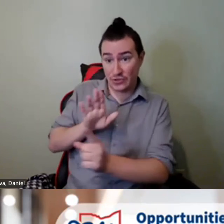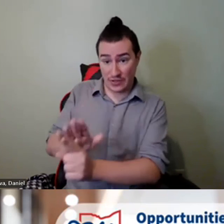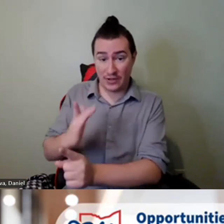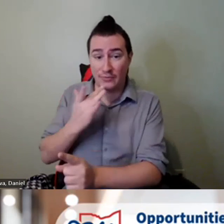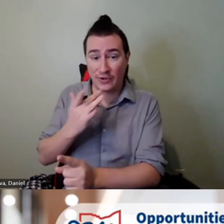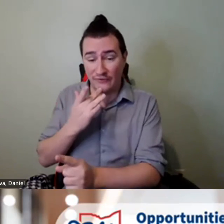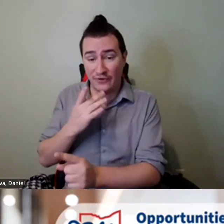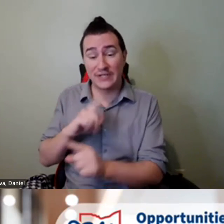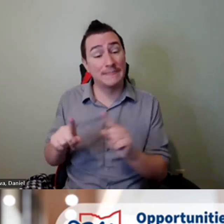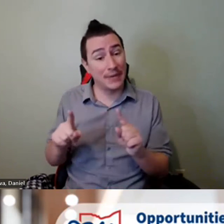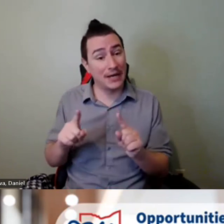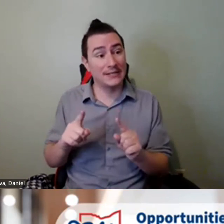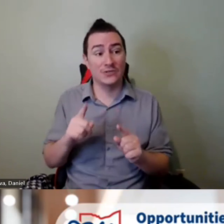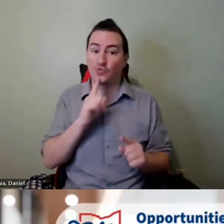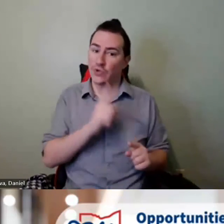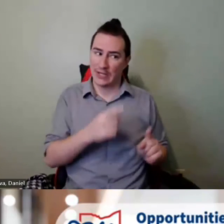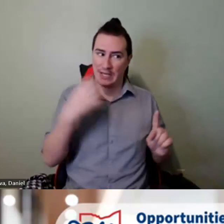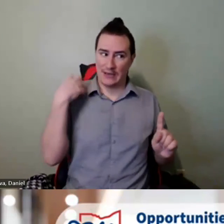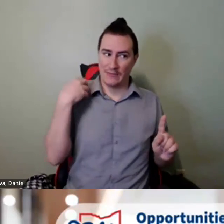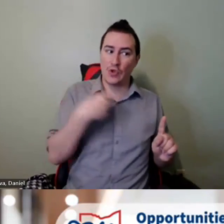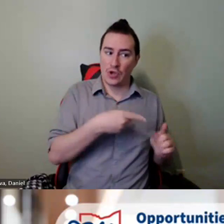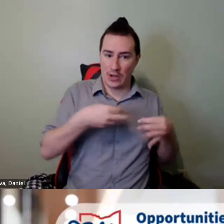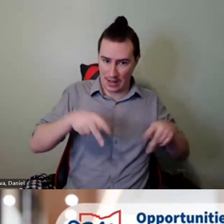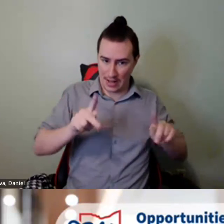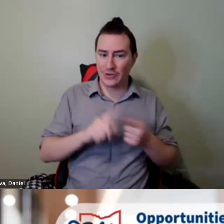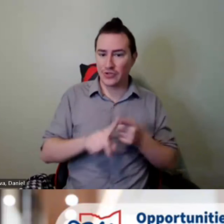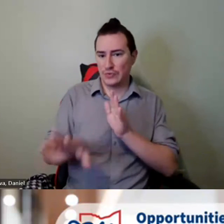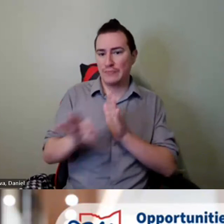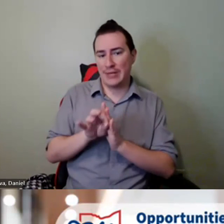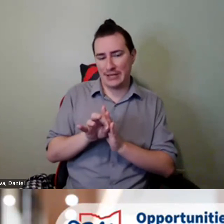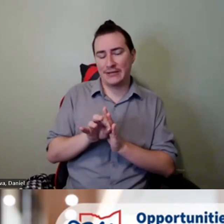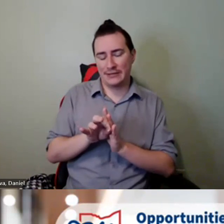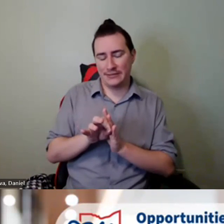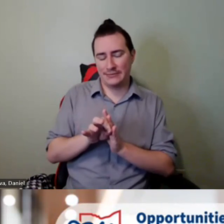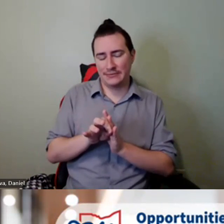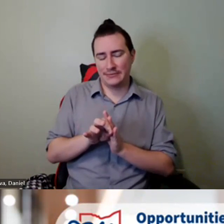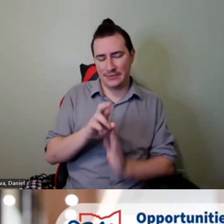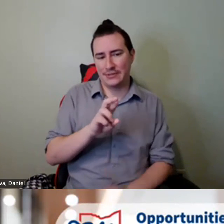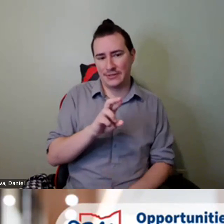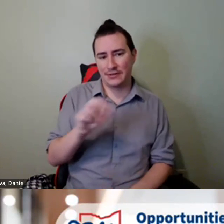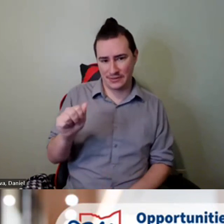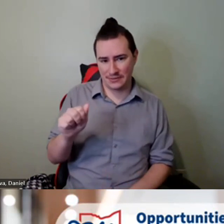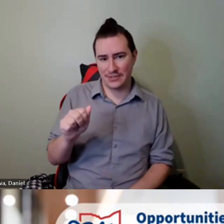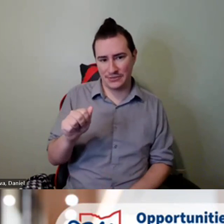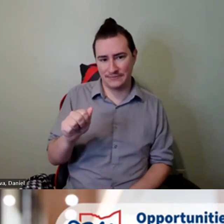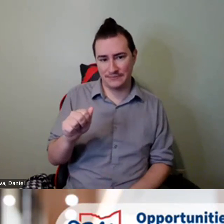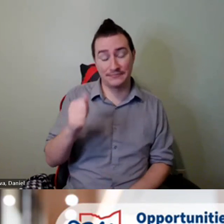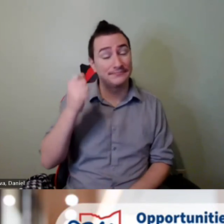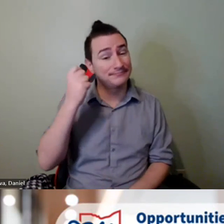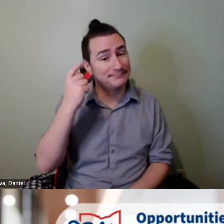employer is permitted to select the accommodation. The caveat is that the accommodation needs to be